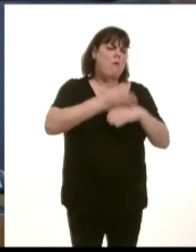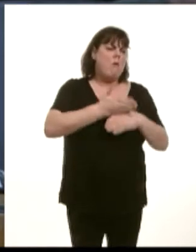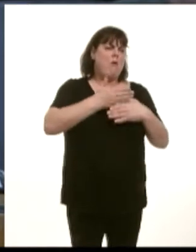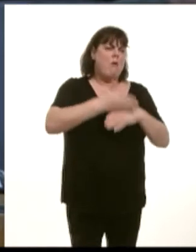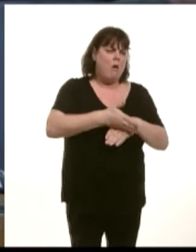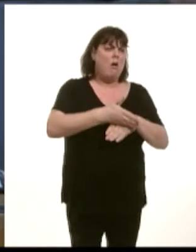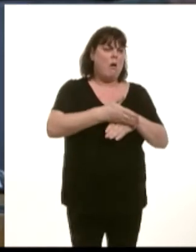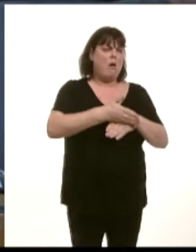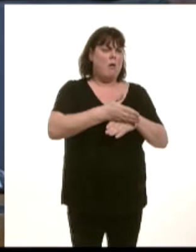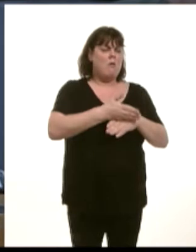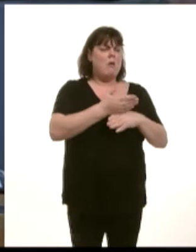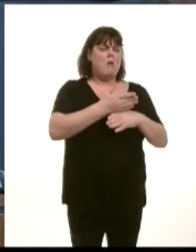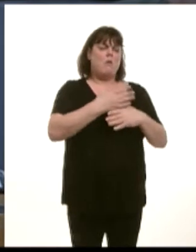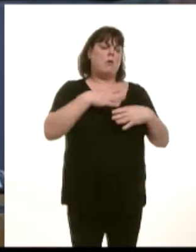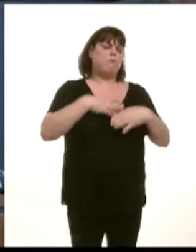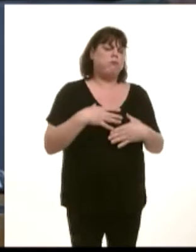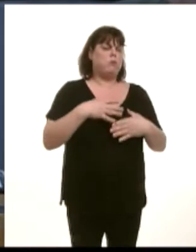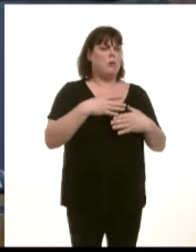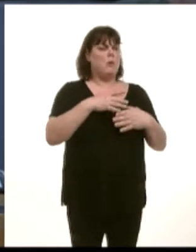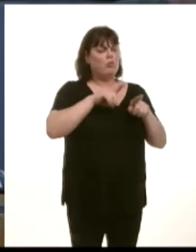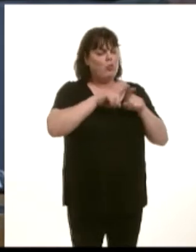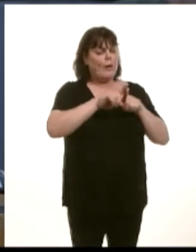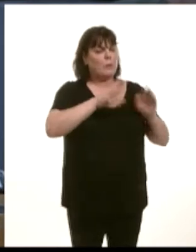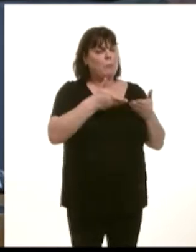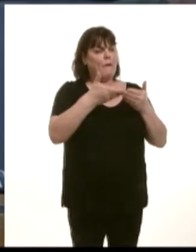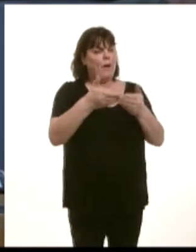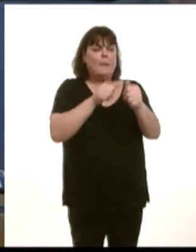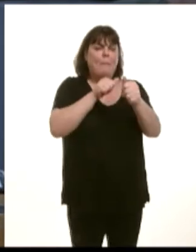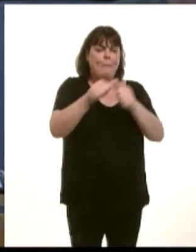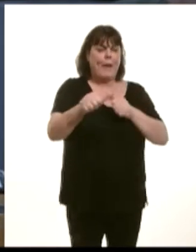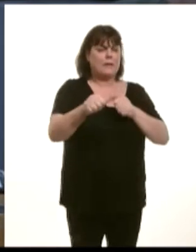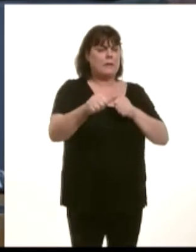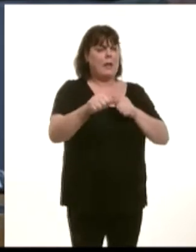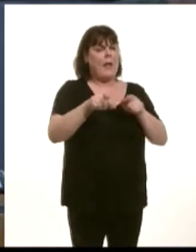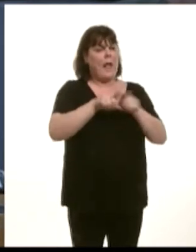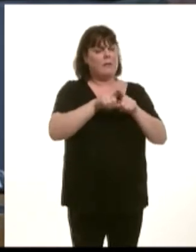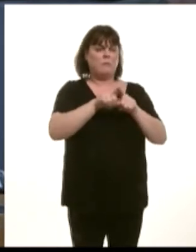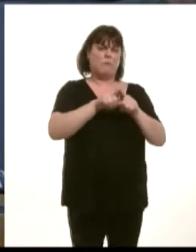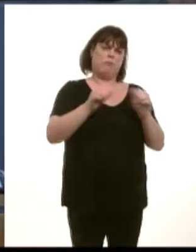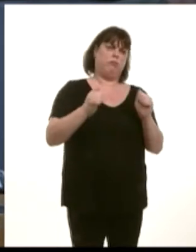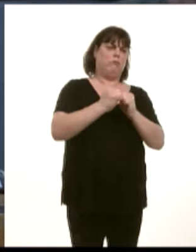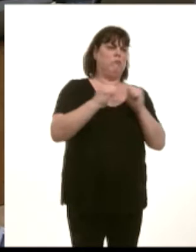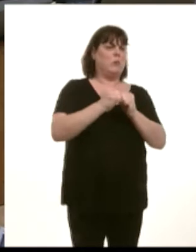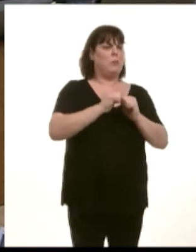cost, often, to themselves—to provide patients with the best and most appropriate care that we can?